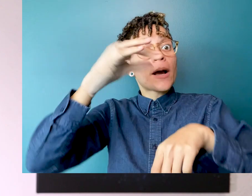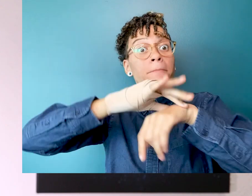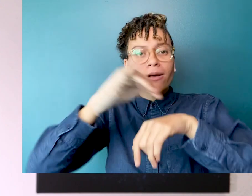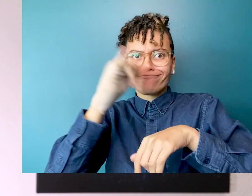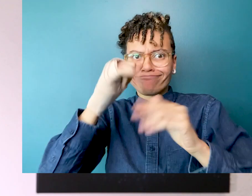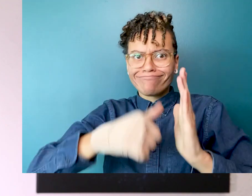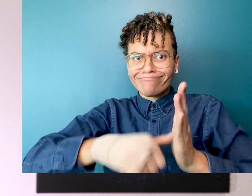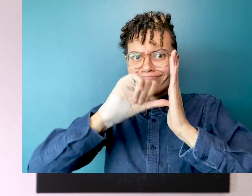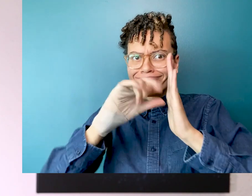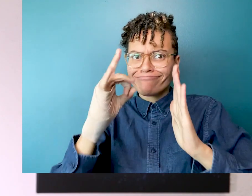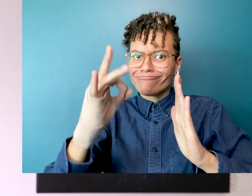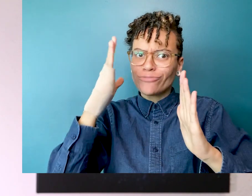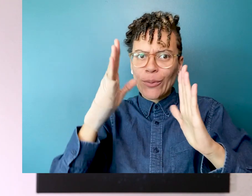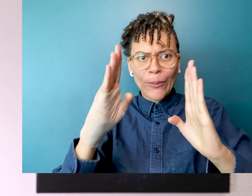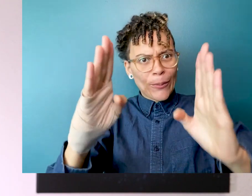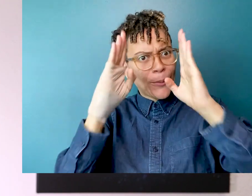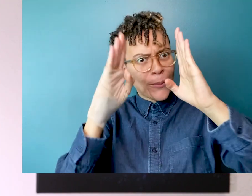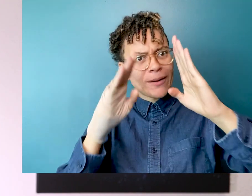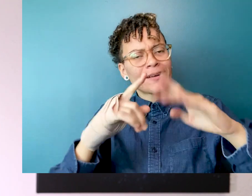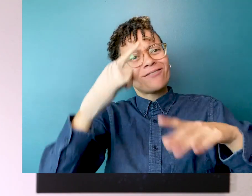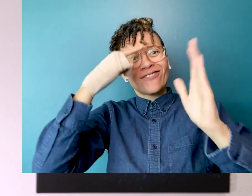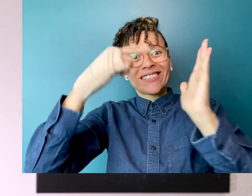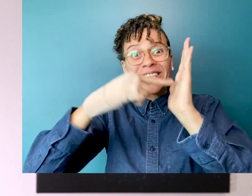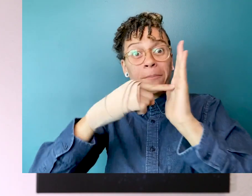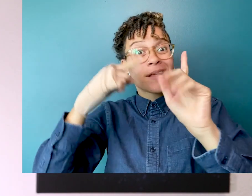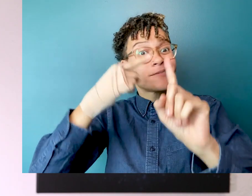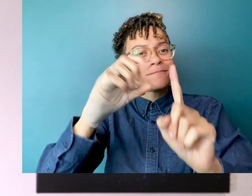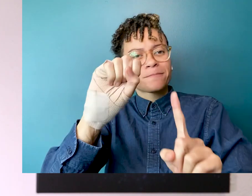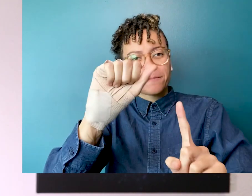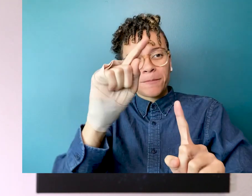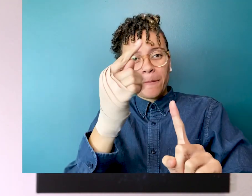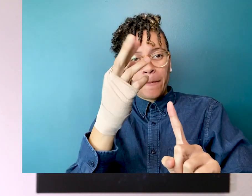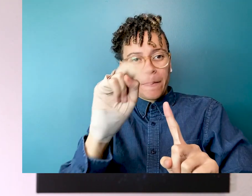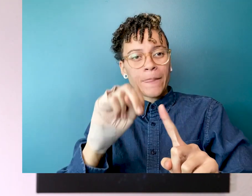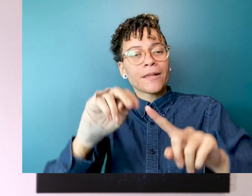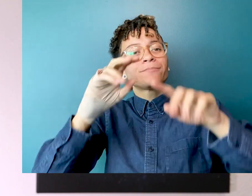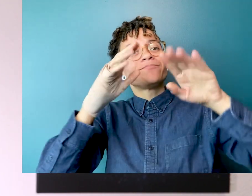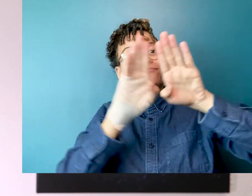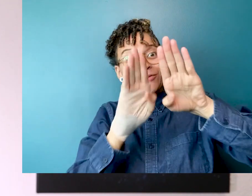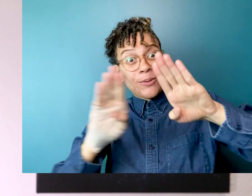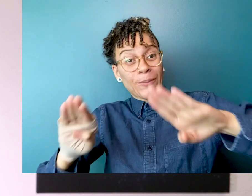So sometimes you can see this with inner planet transits, but it’s typically actually most